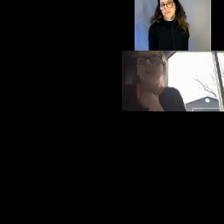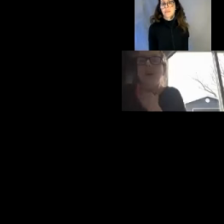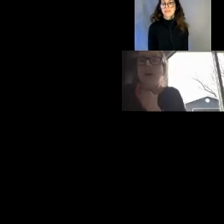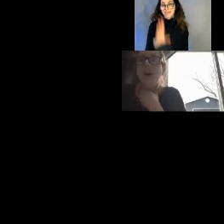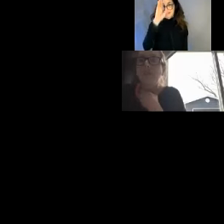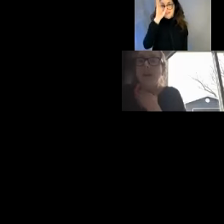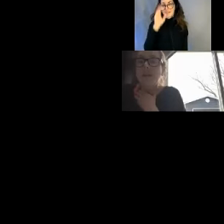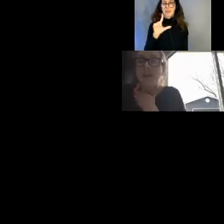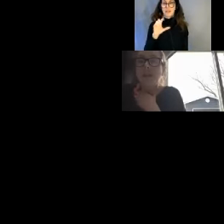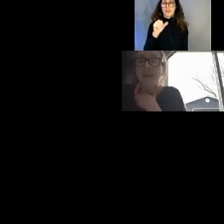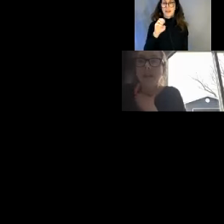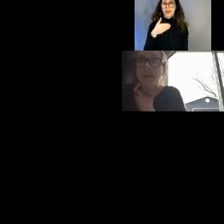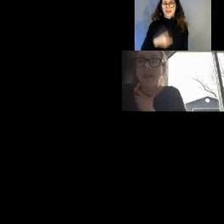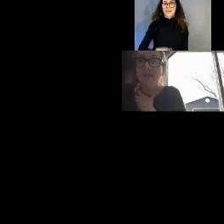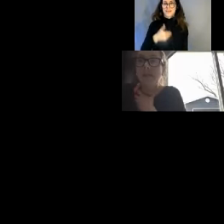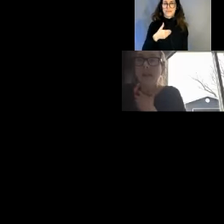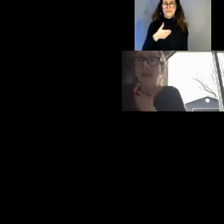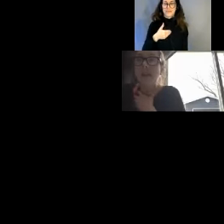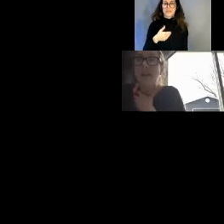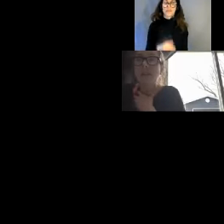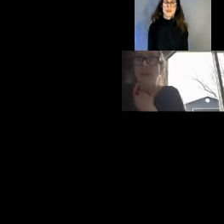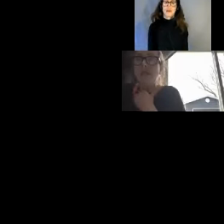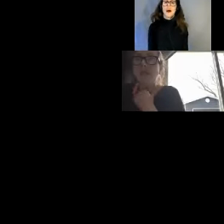want to take that